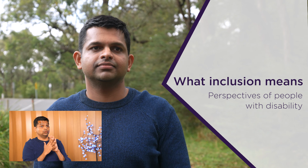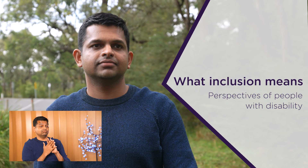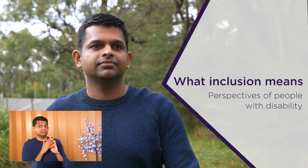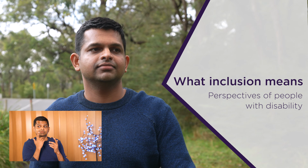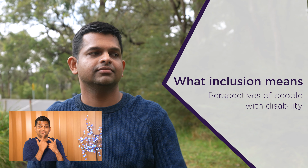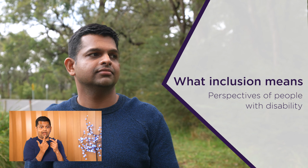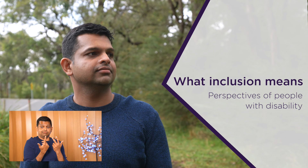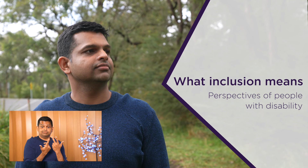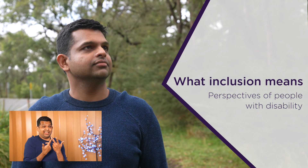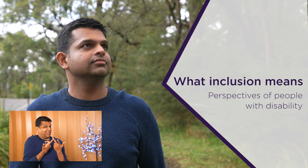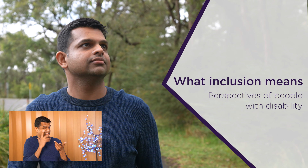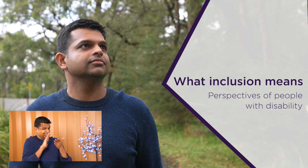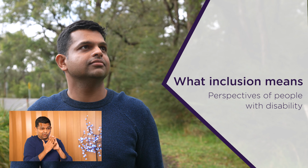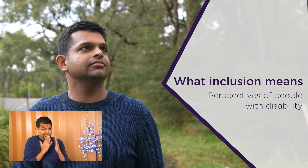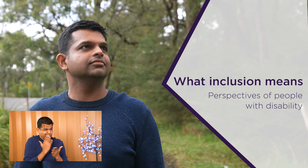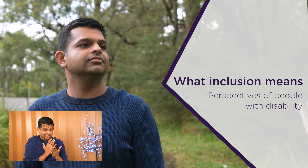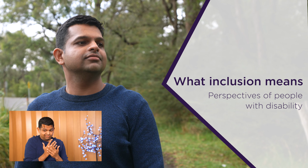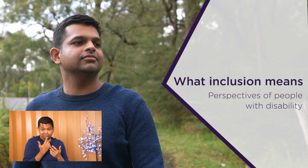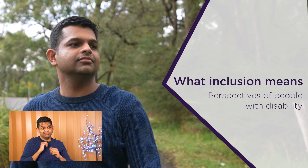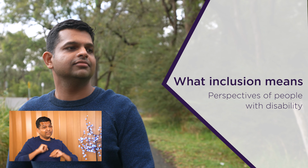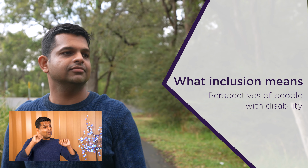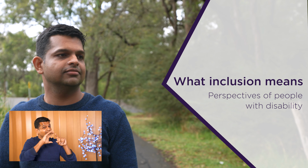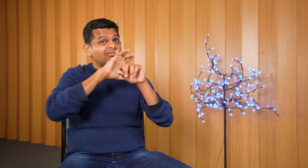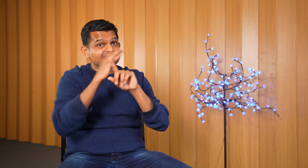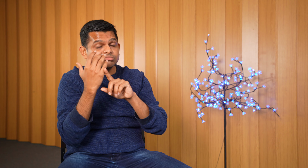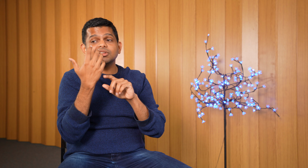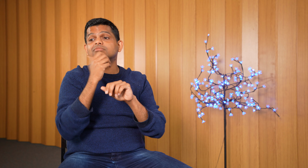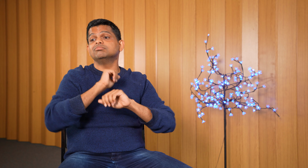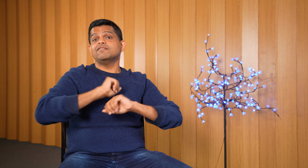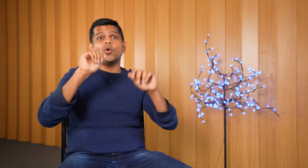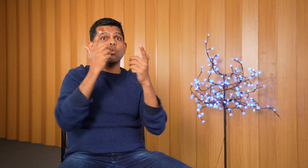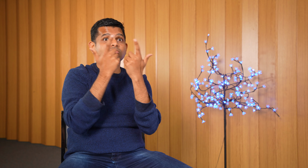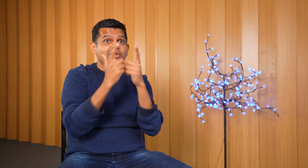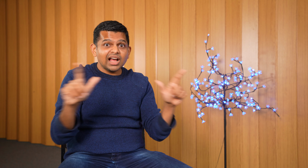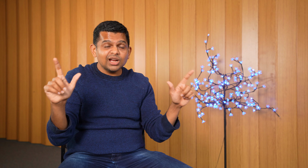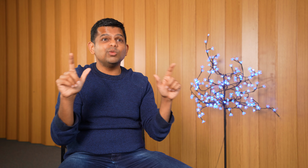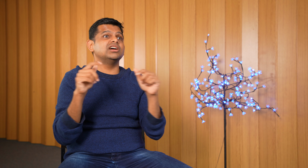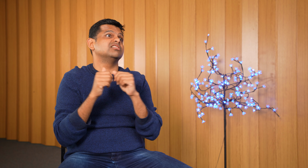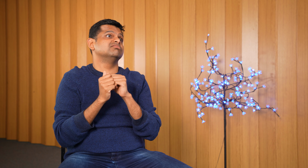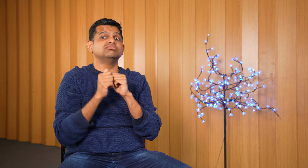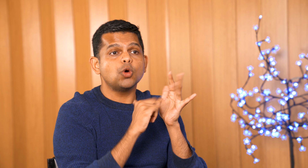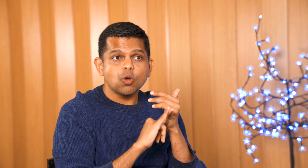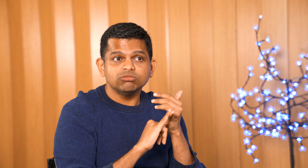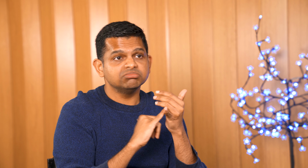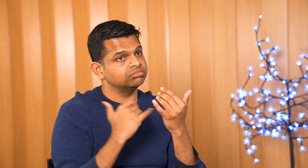So the Deaf community, it's like any other community. They have their own culture, they have their own language.